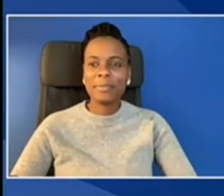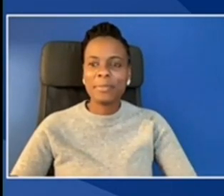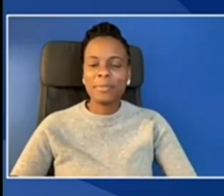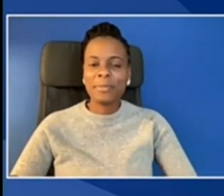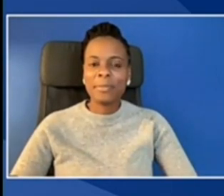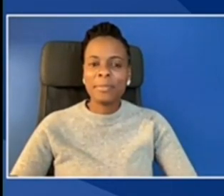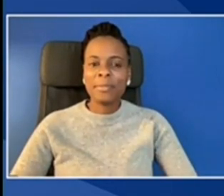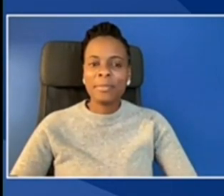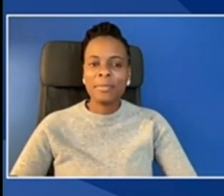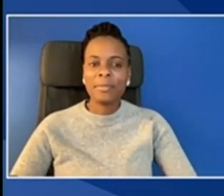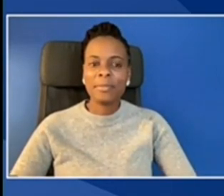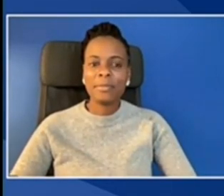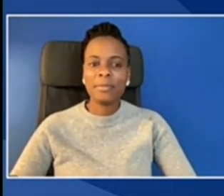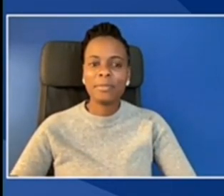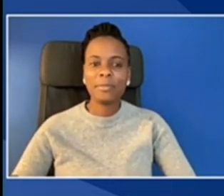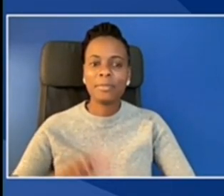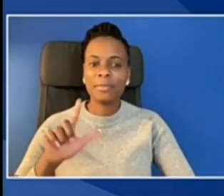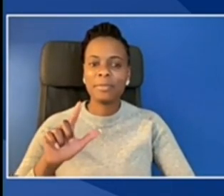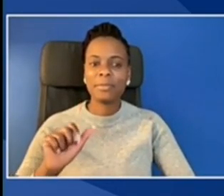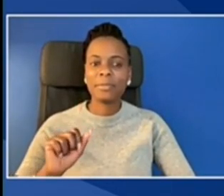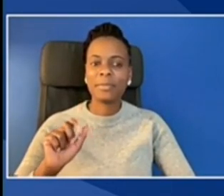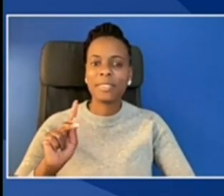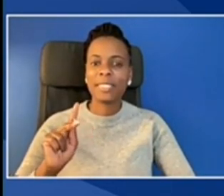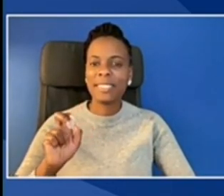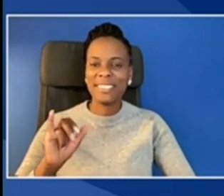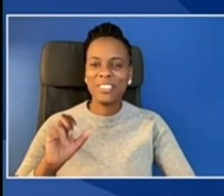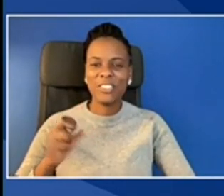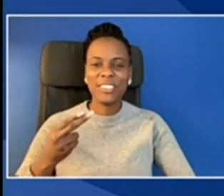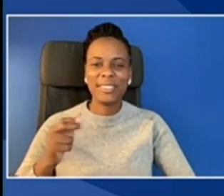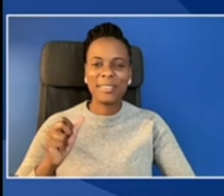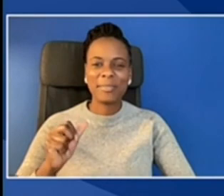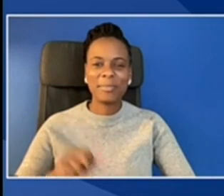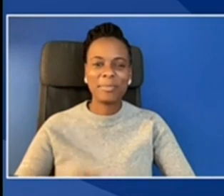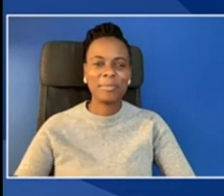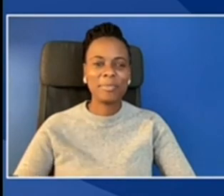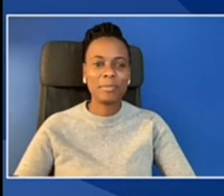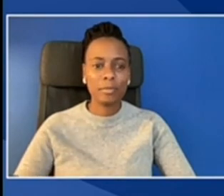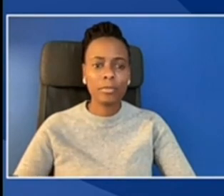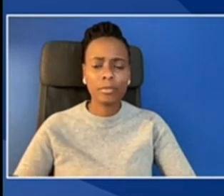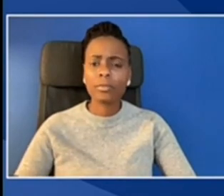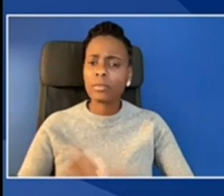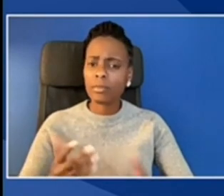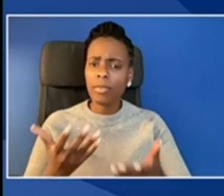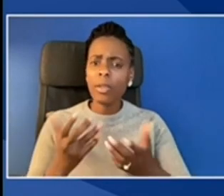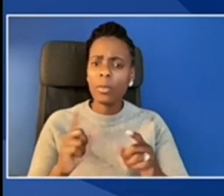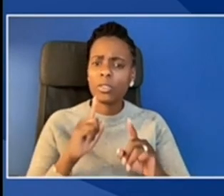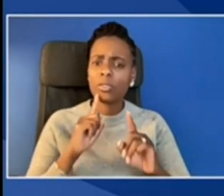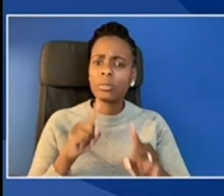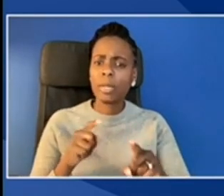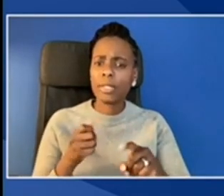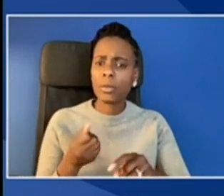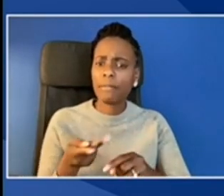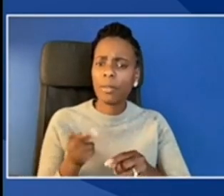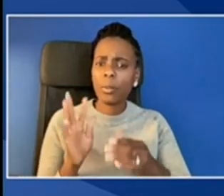Waukecha, you're next. Thanks. I just wanted to respond to a few comments that were made earlier about the